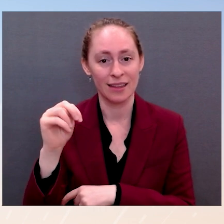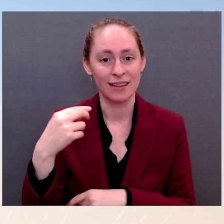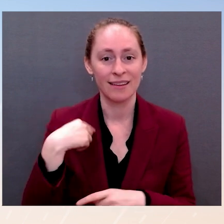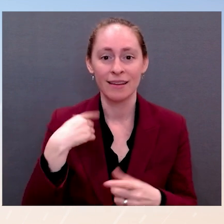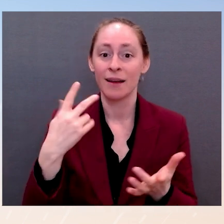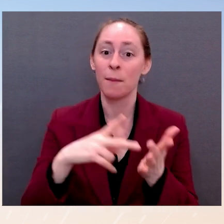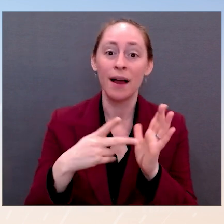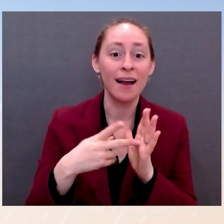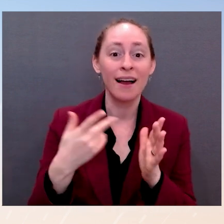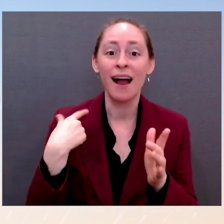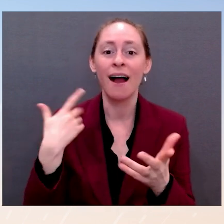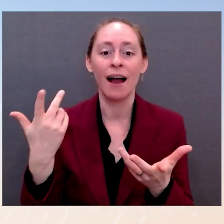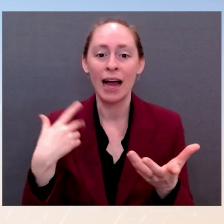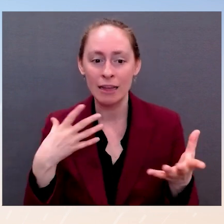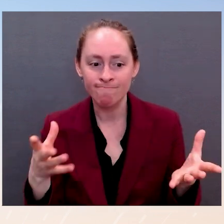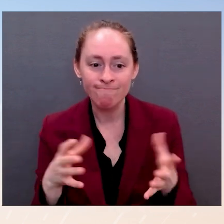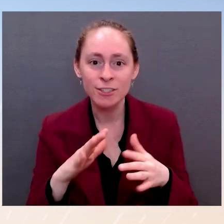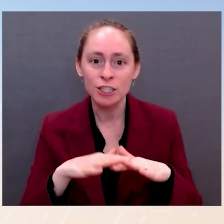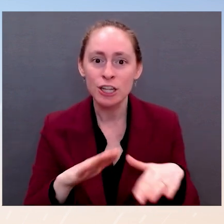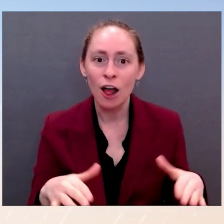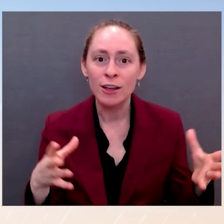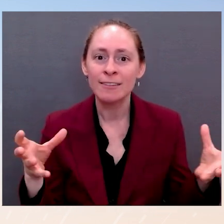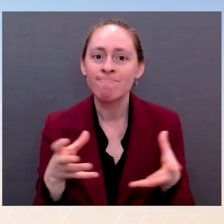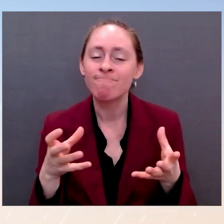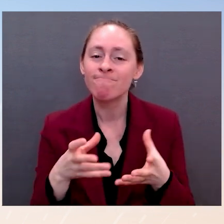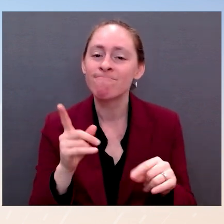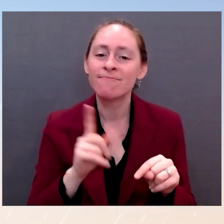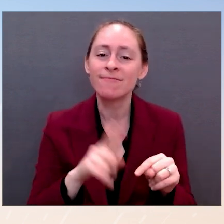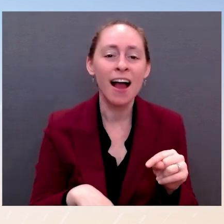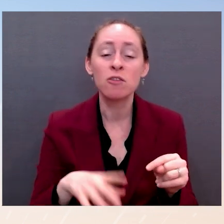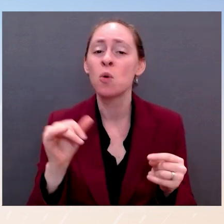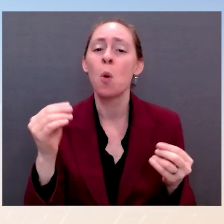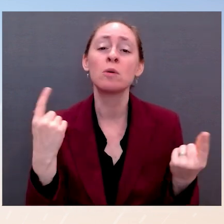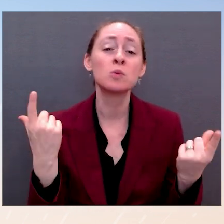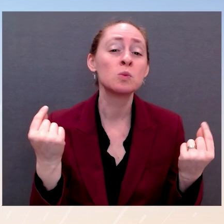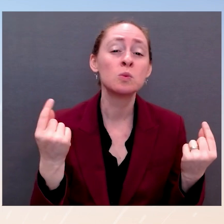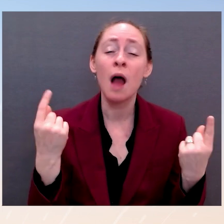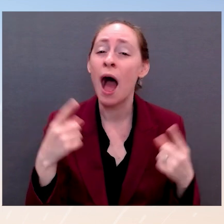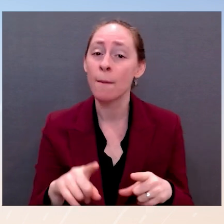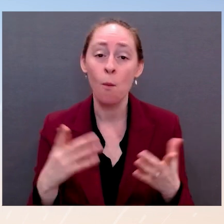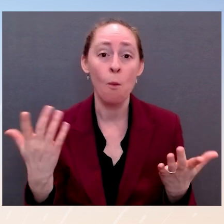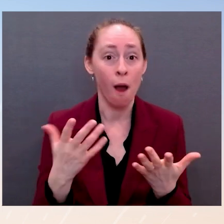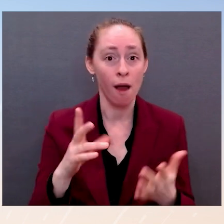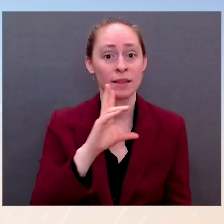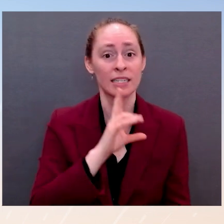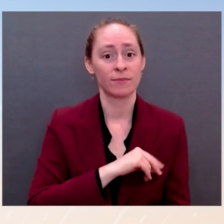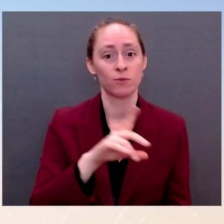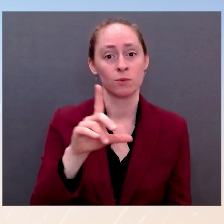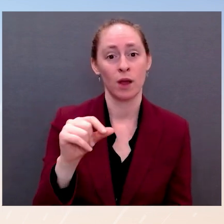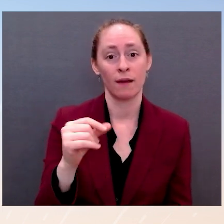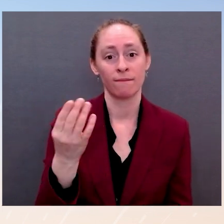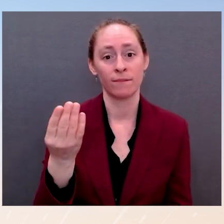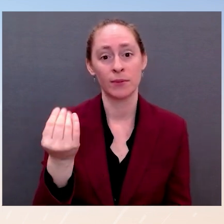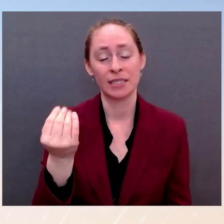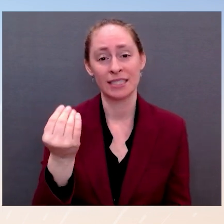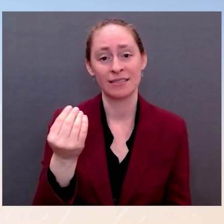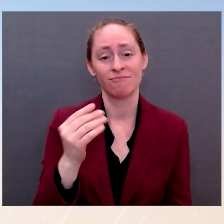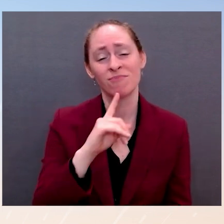as much time with my kids as I would have liked during those years. It was over Thanksgiving 2014, and I was home for a few days